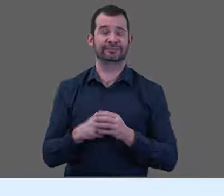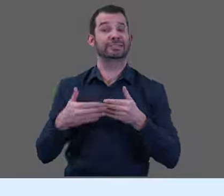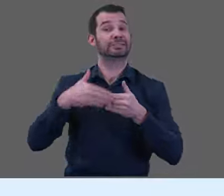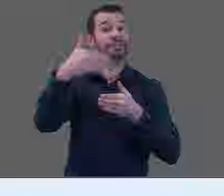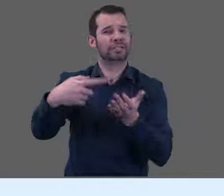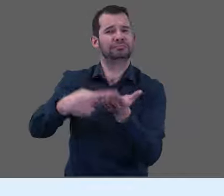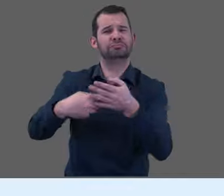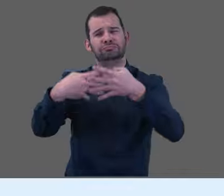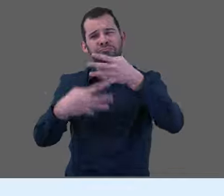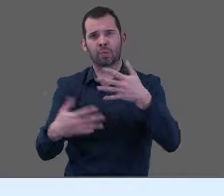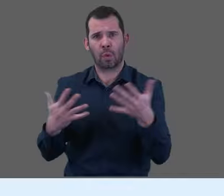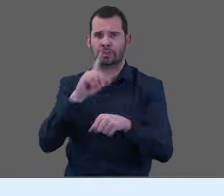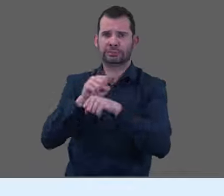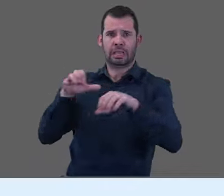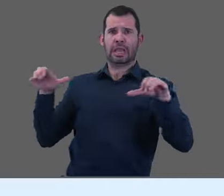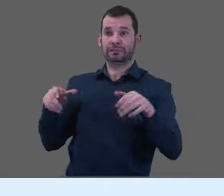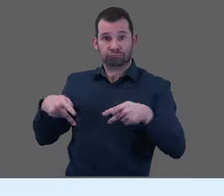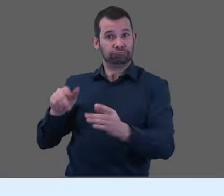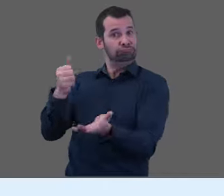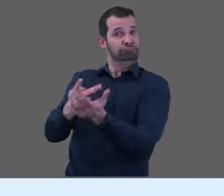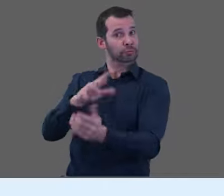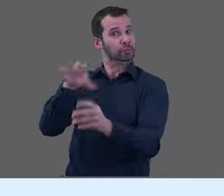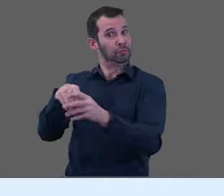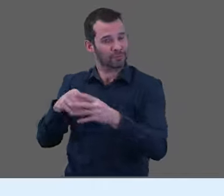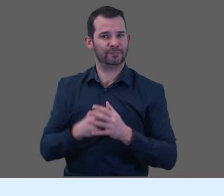Next, we will cover what activities are eligible.